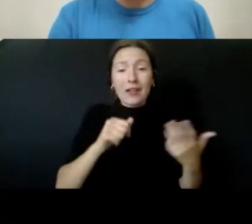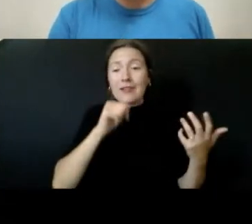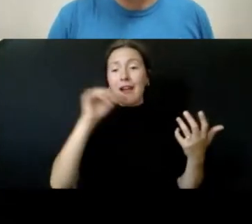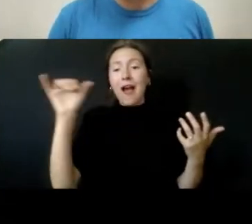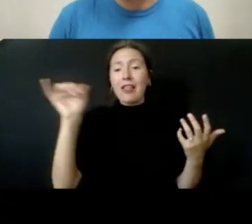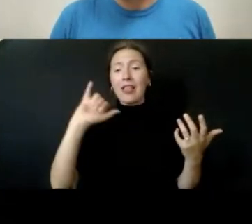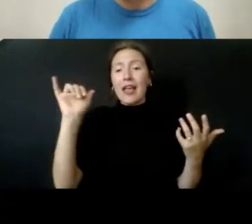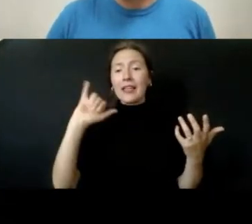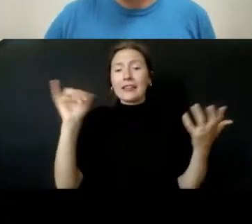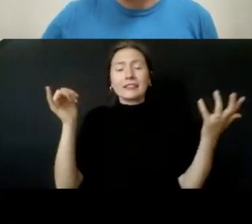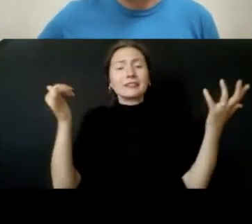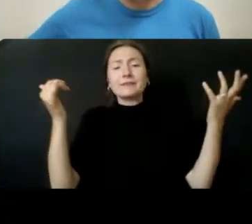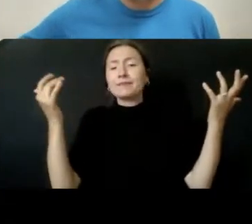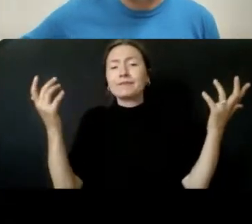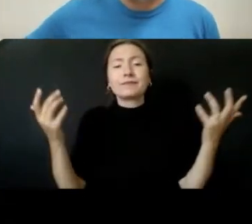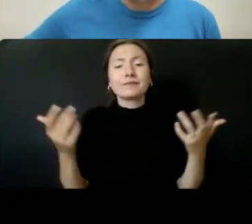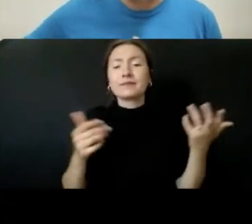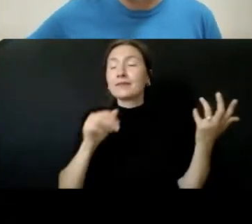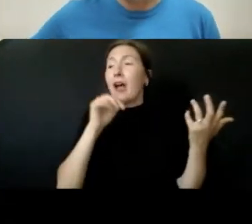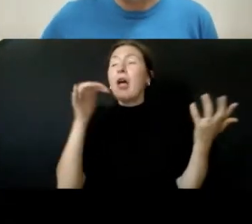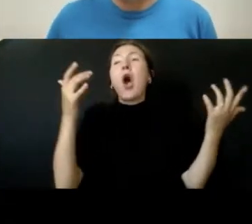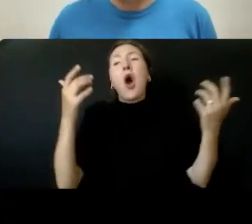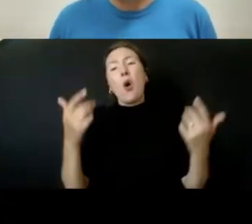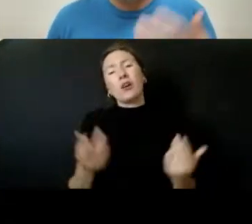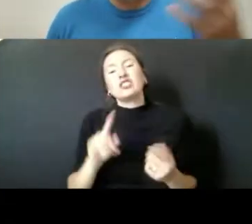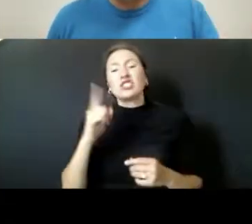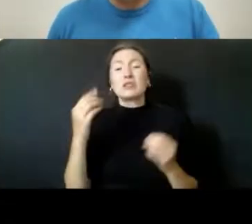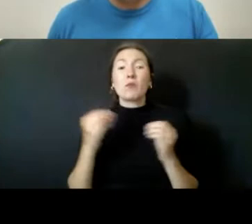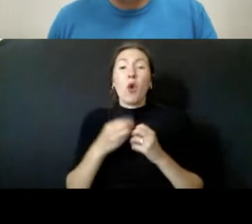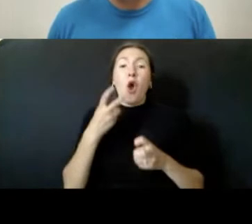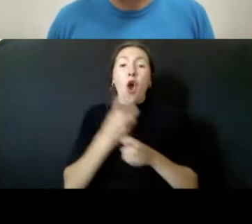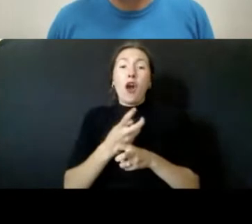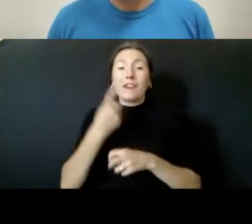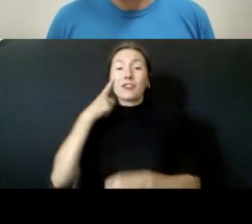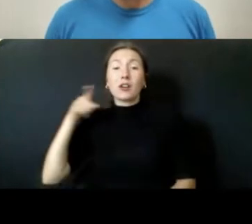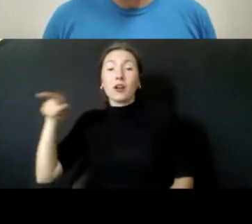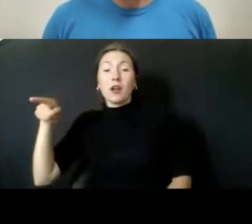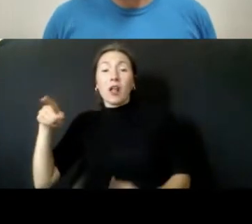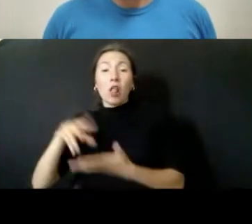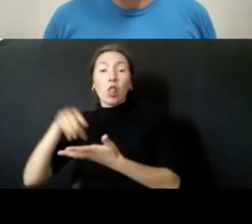i can i can see um or anything like that it's it's improving it for everybody so look outside